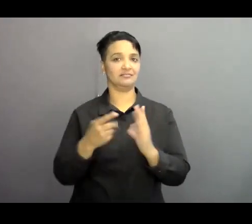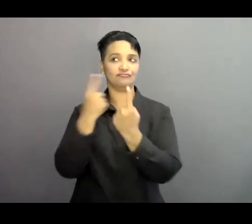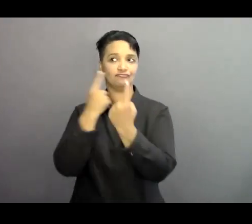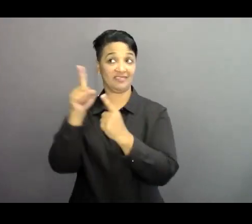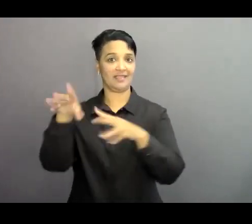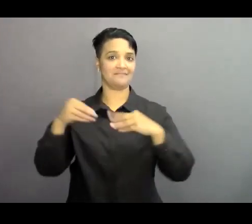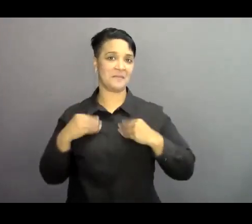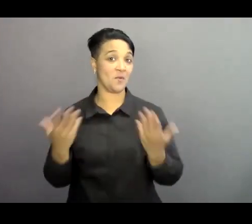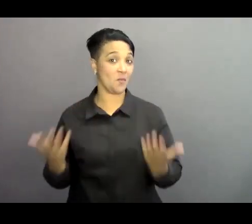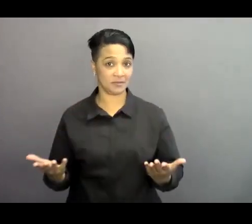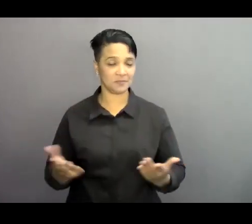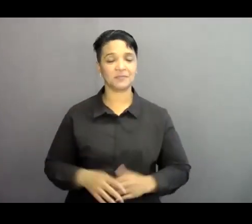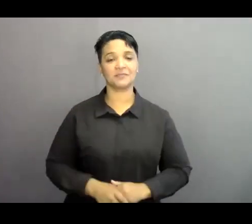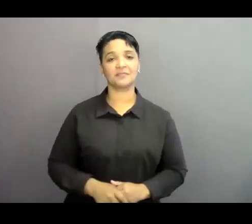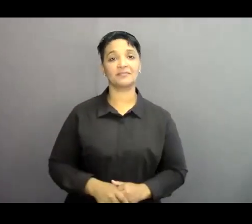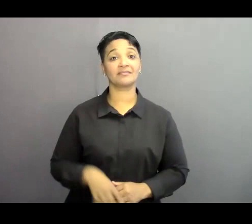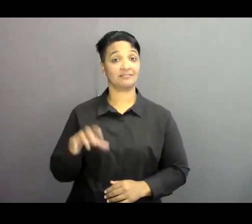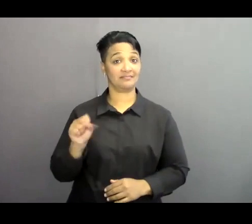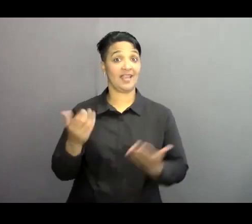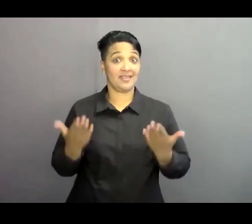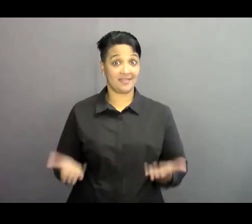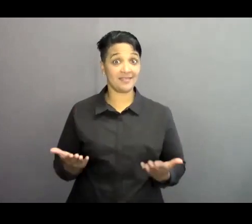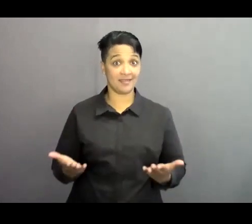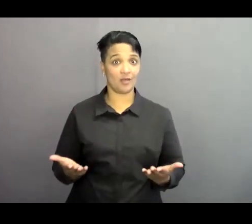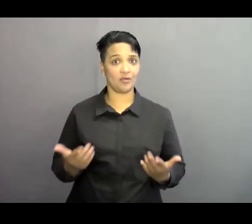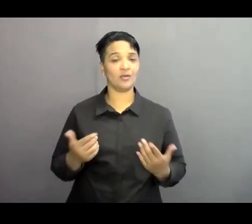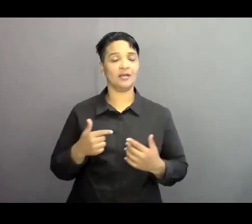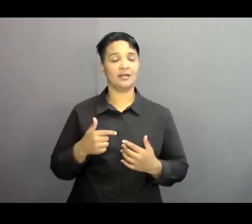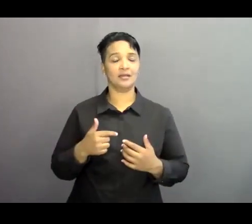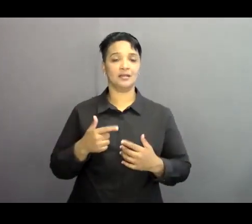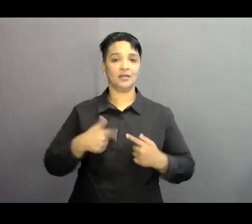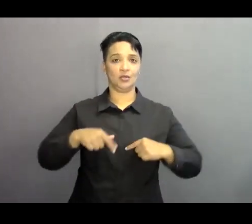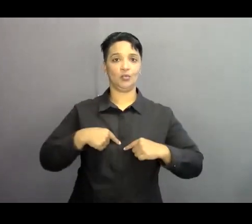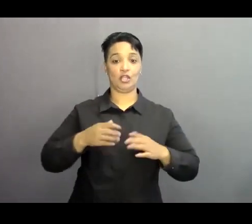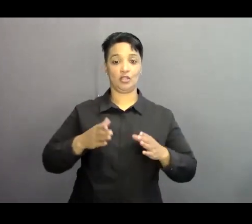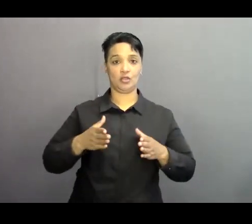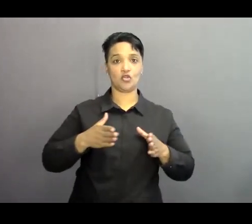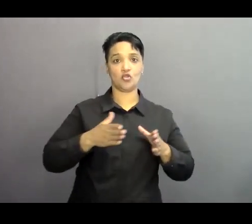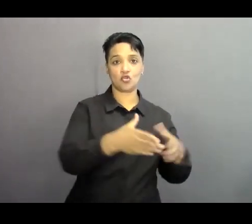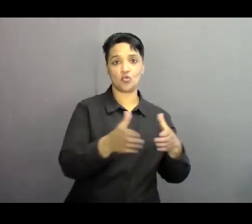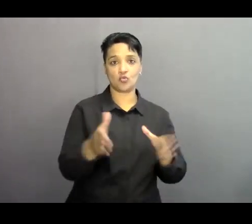So, what I would like to invite you to do now before we enter the breakout groups is to press